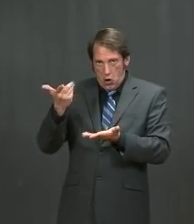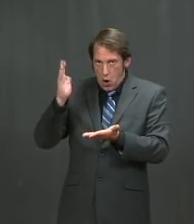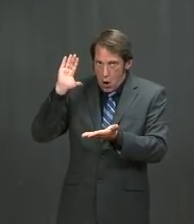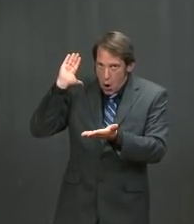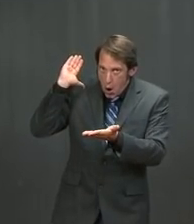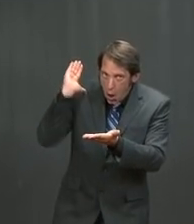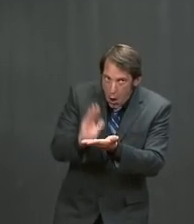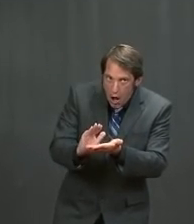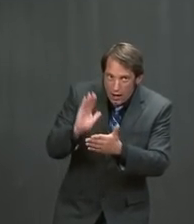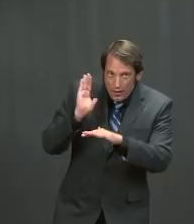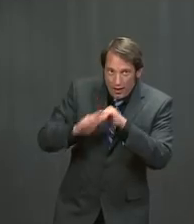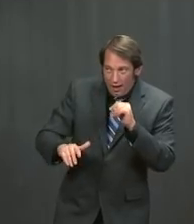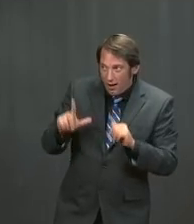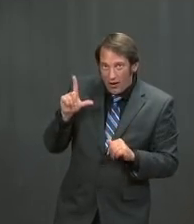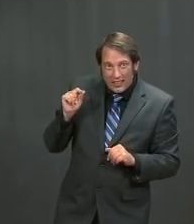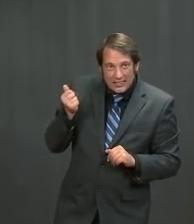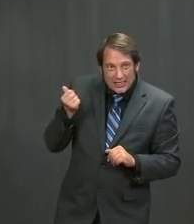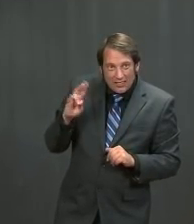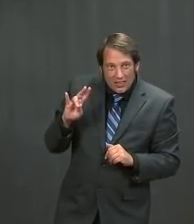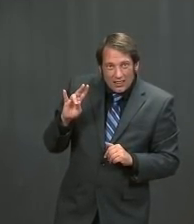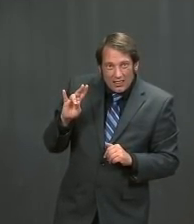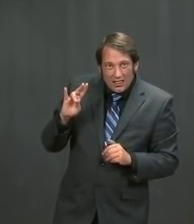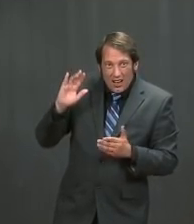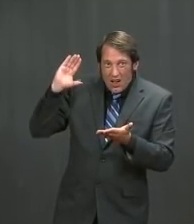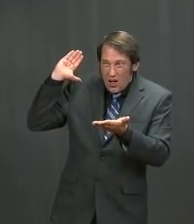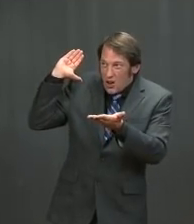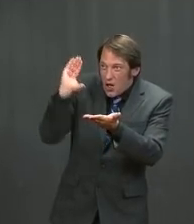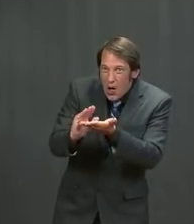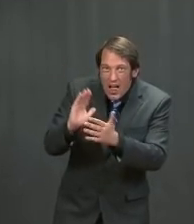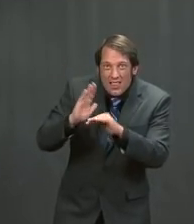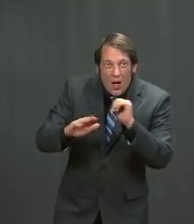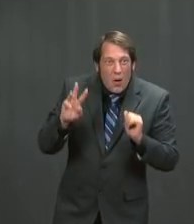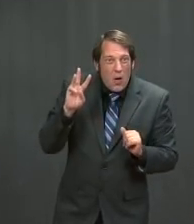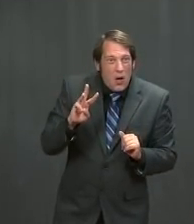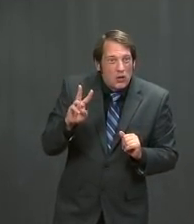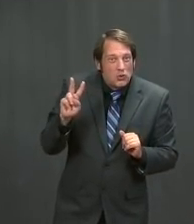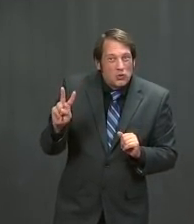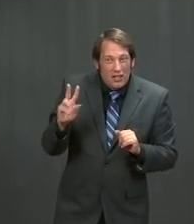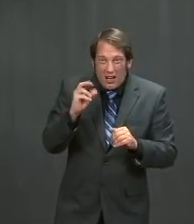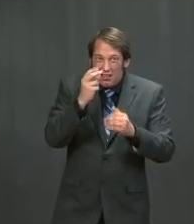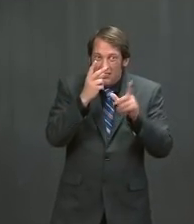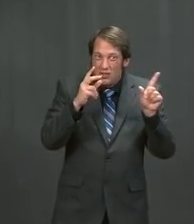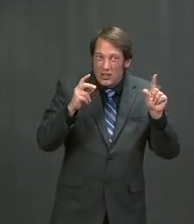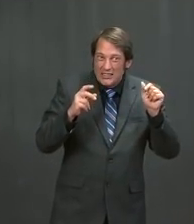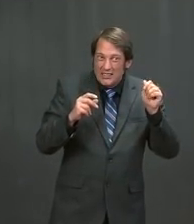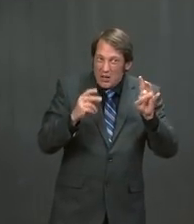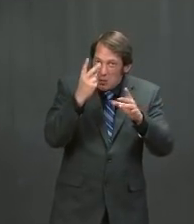and lower than it was from between World War Two and 2017. Our view is that corporations can pay more,